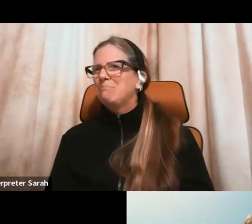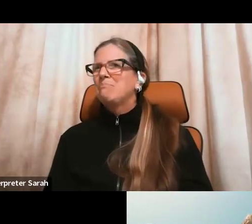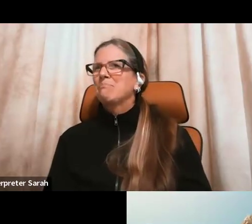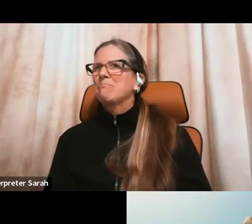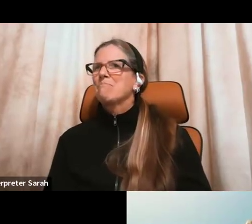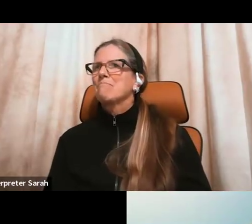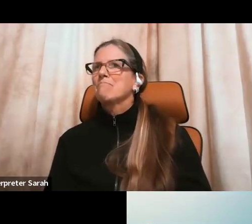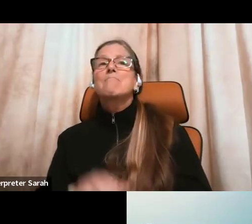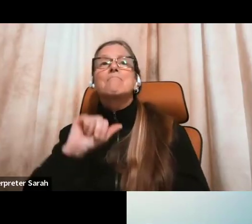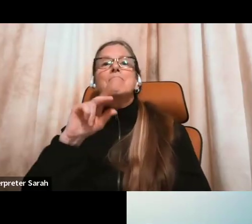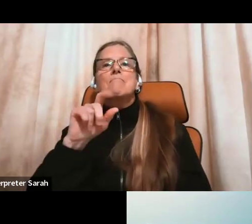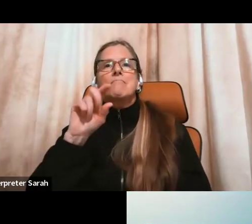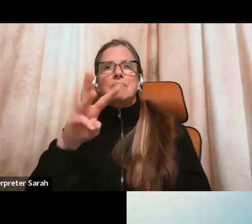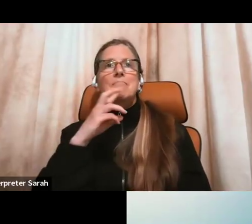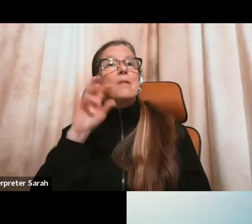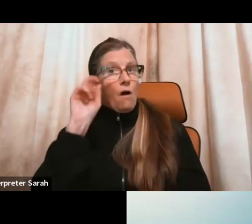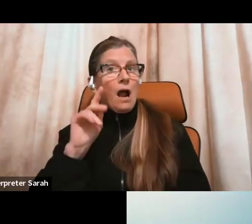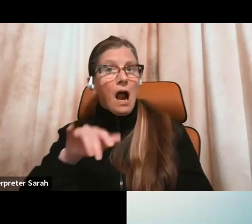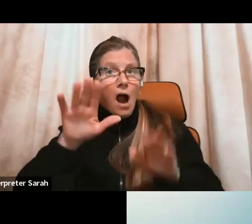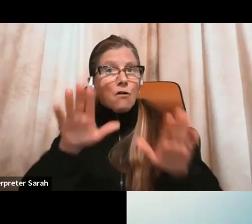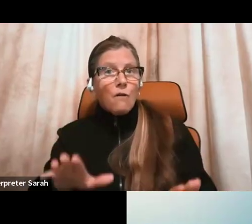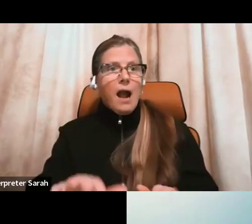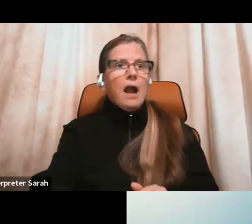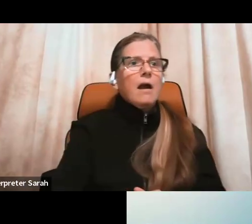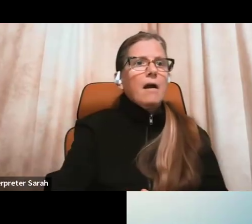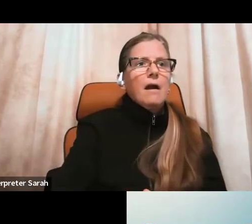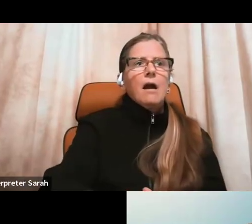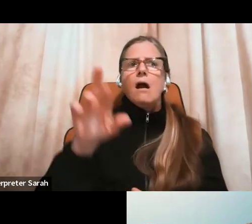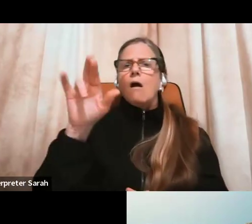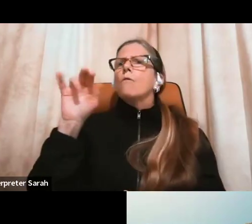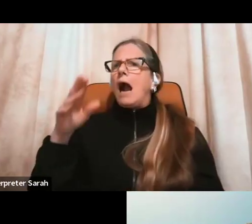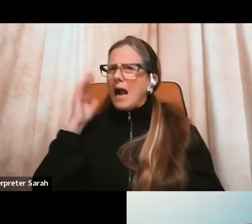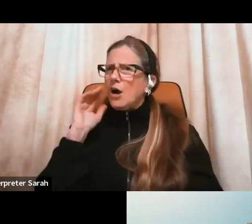Okay, that's great. And I know, Ryan, you've been involved with the Disability X Tech Fund